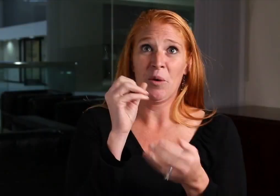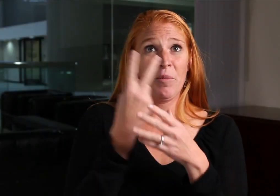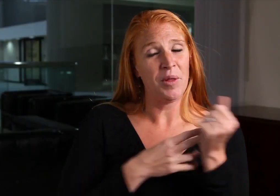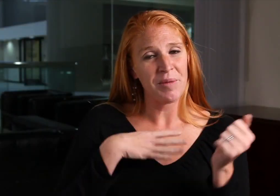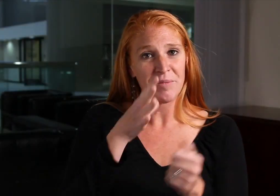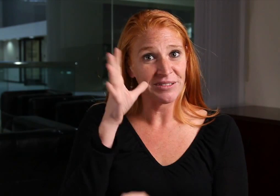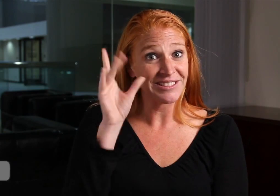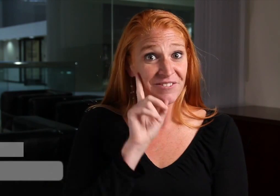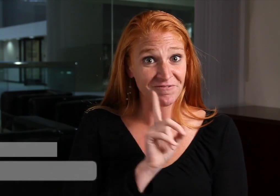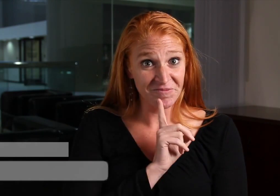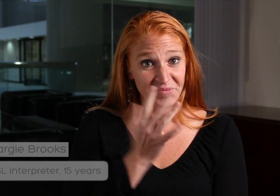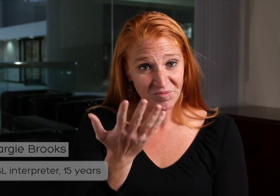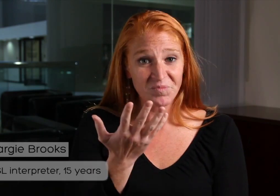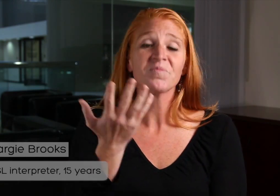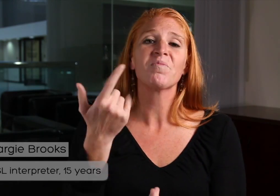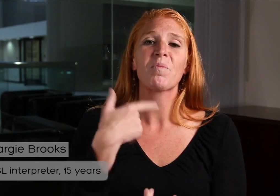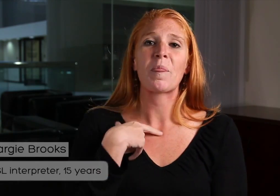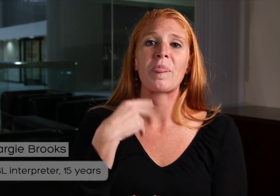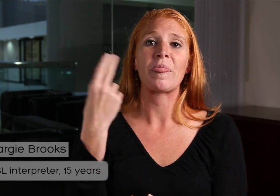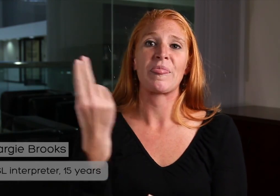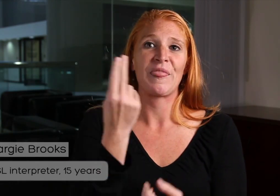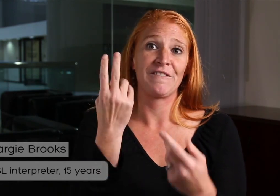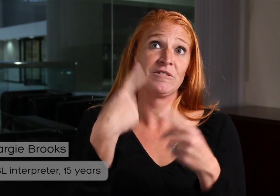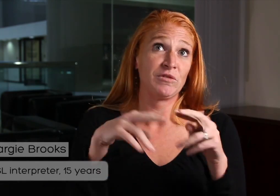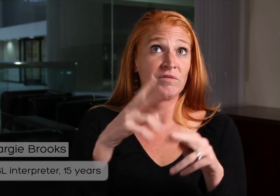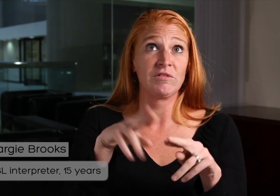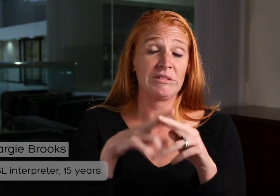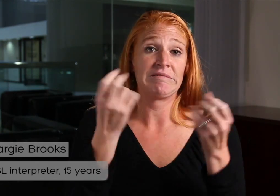Margie Brooks: Both my parents are Deaf, and so I used, umm, of course, sign language